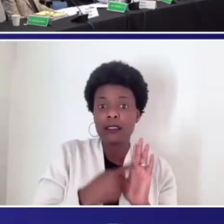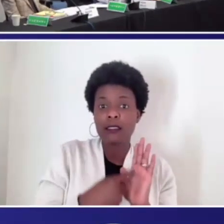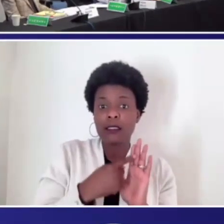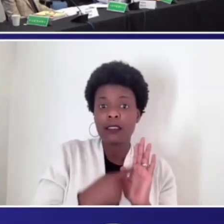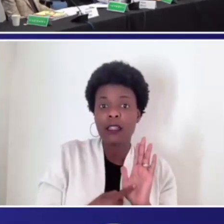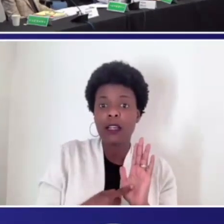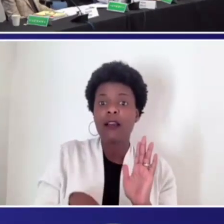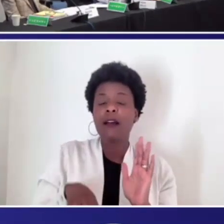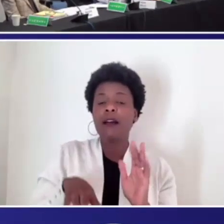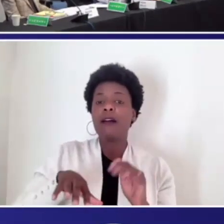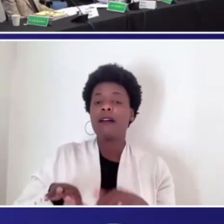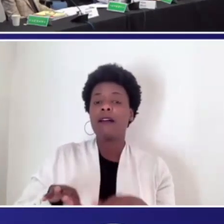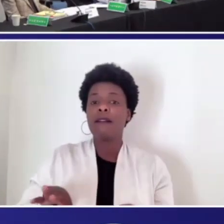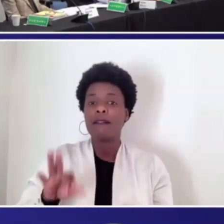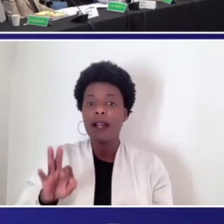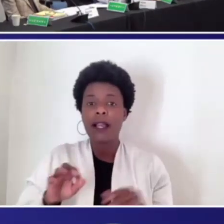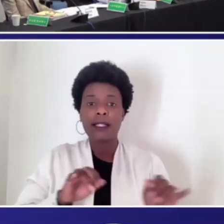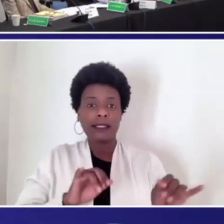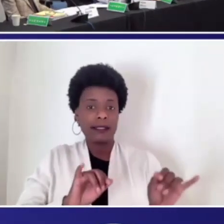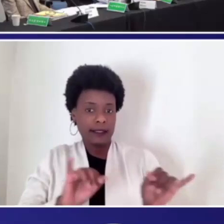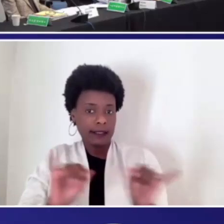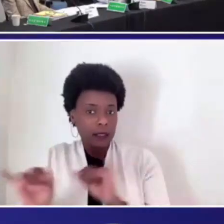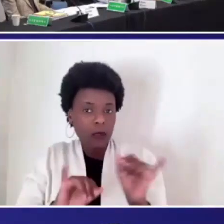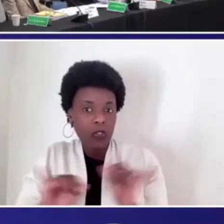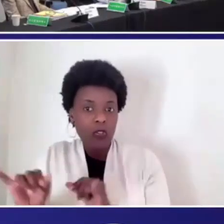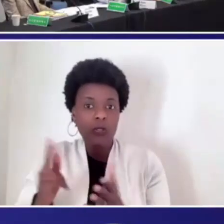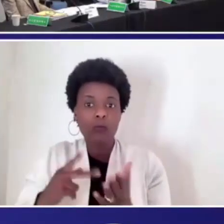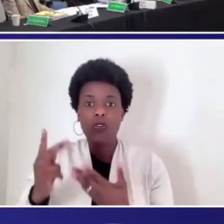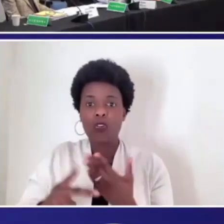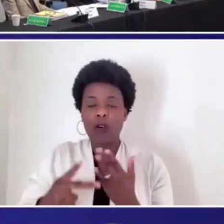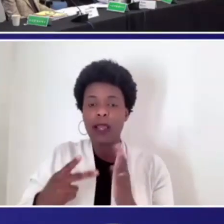similar programs to the examples listed. So then I have to ask,